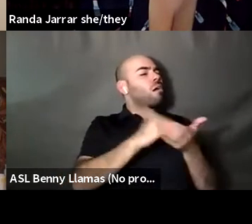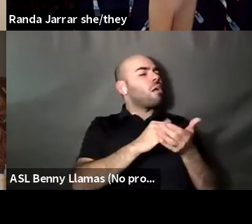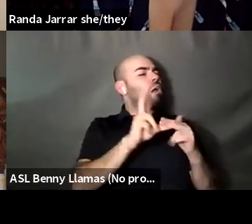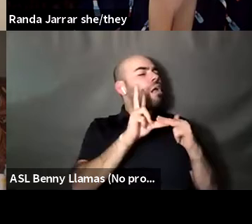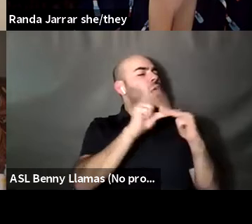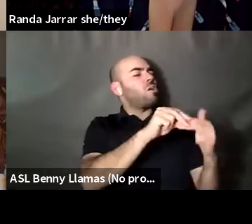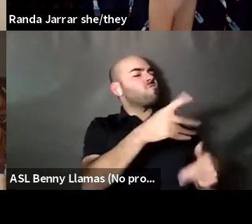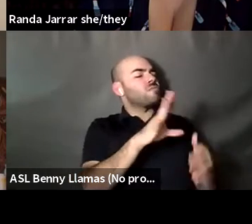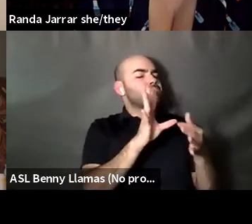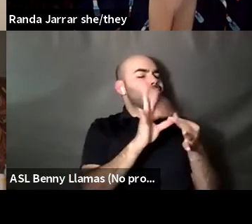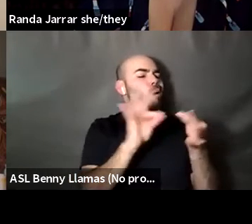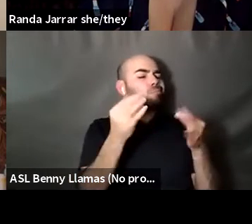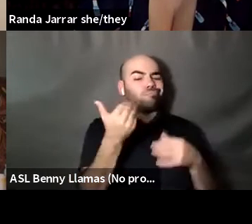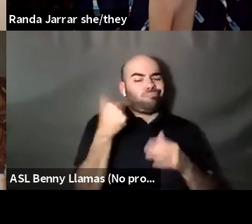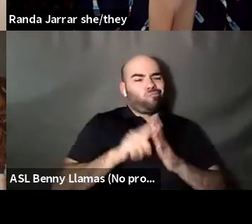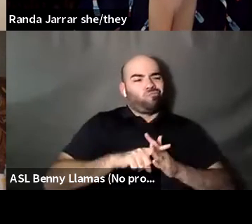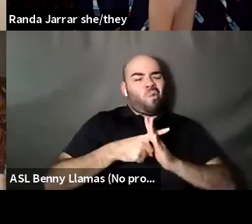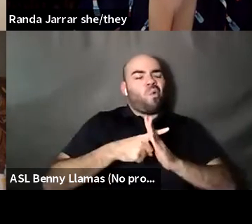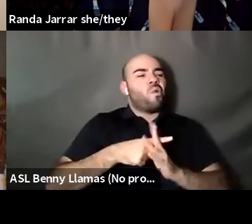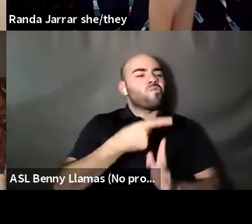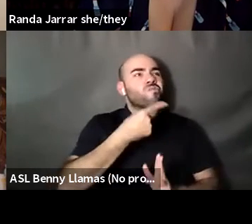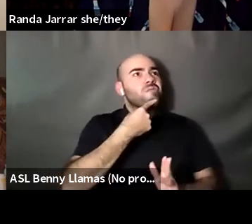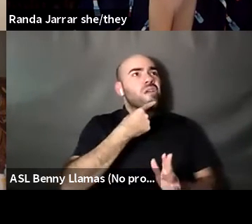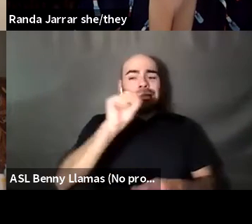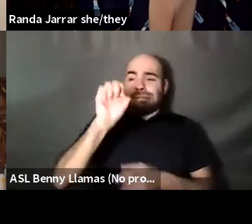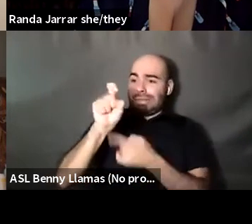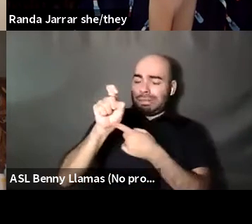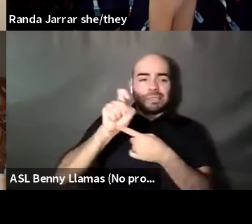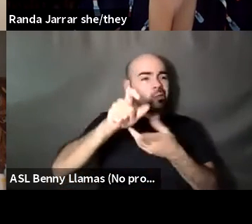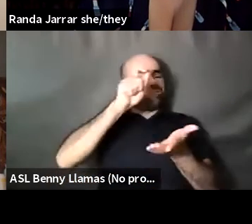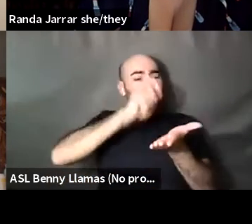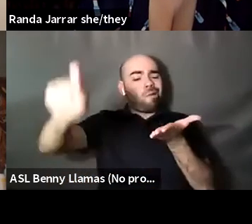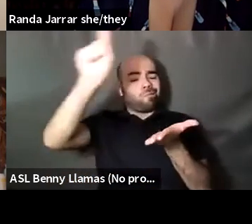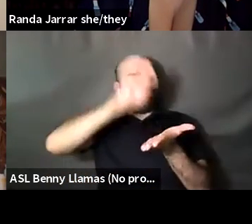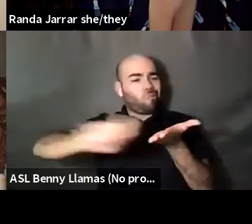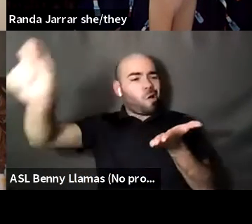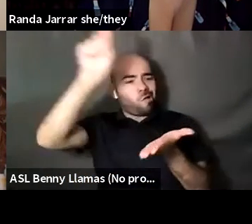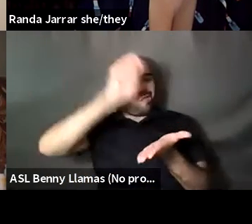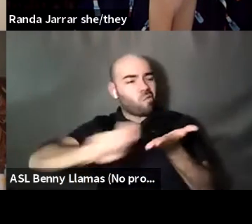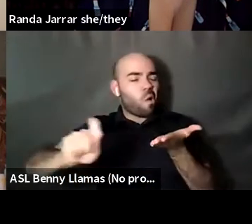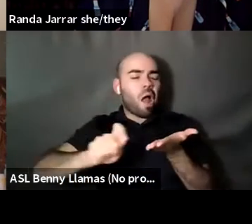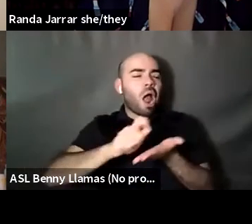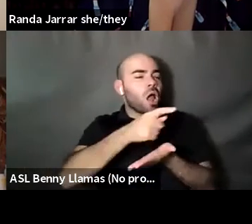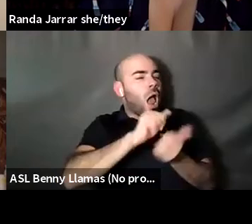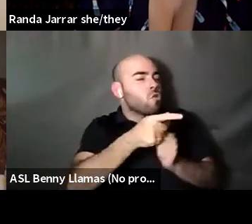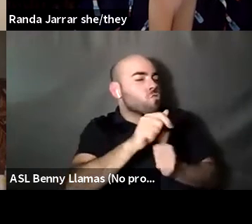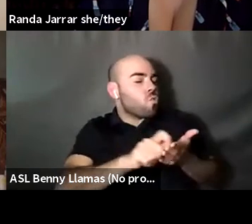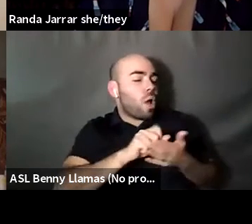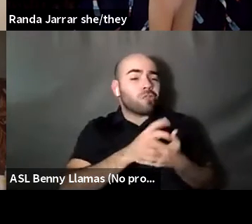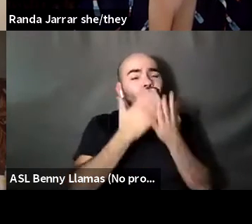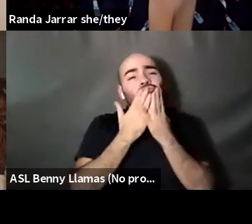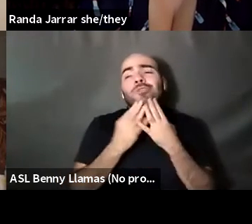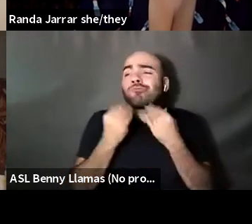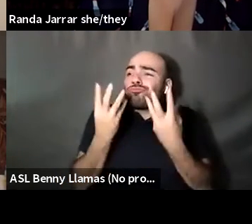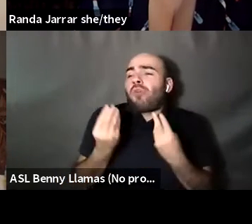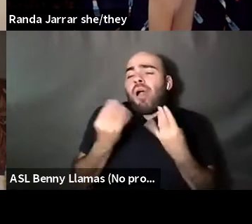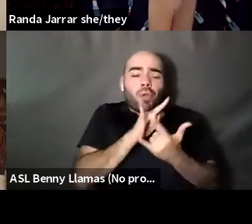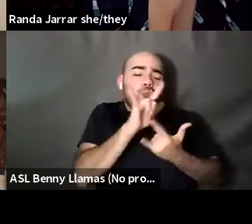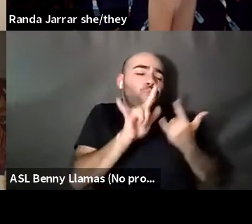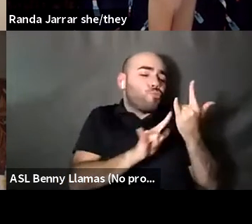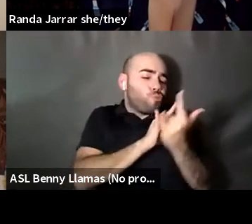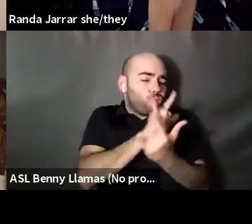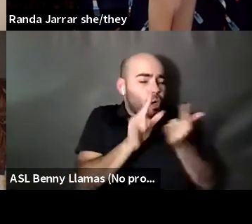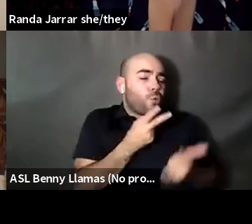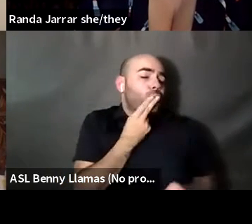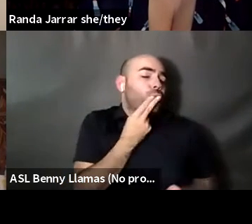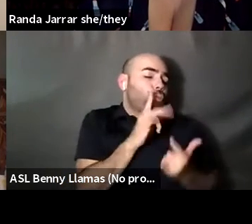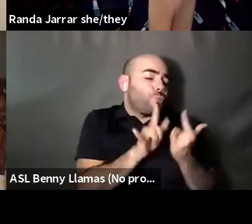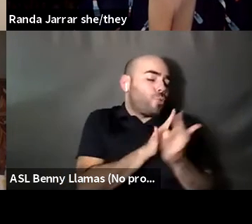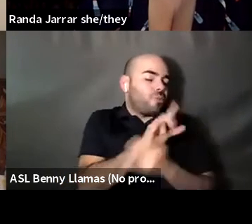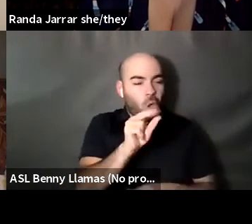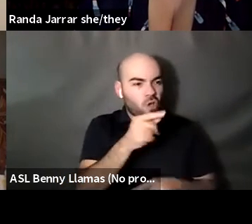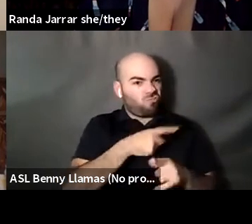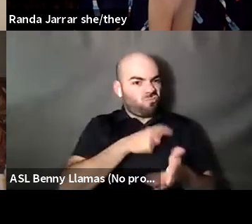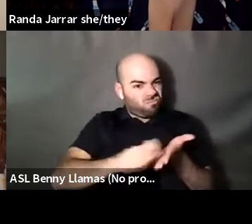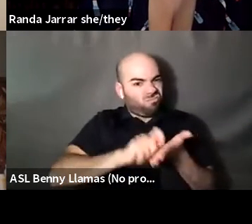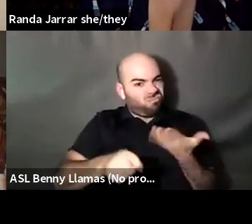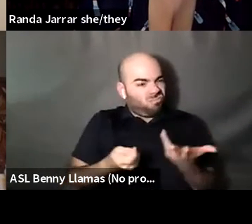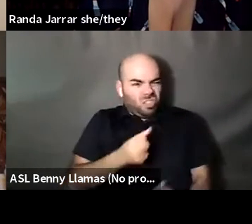Kenyon Farrow (he/him/his): You know, writing about sex that isn't that's an anti romantic way to write about sex right and and I know that from your work that there's like a it's, it's, like, very